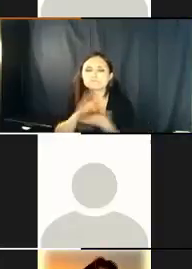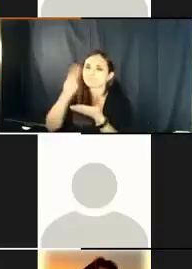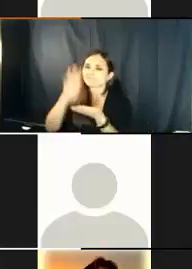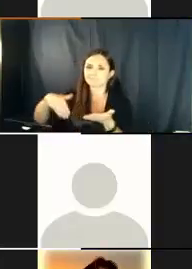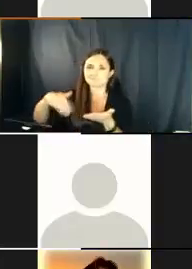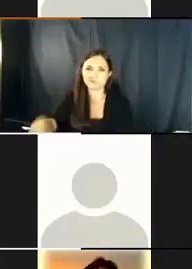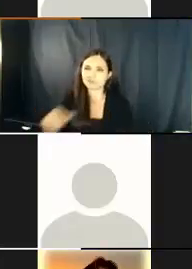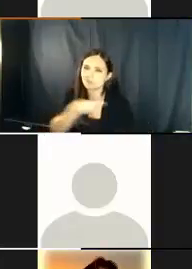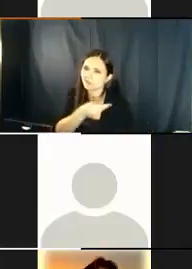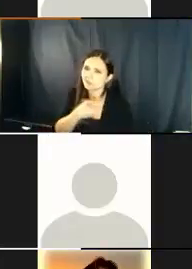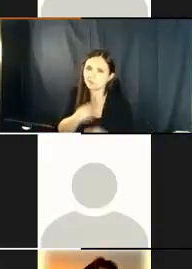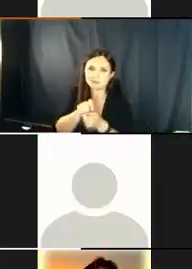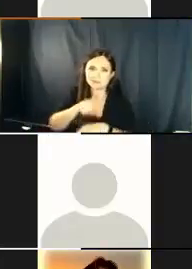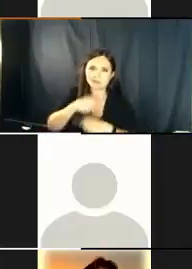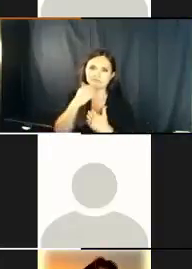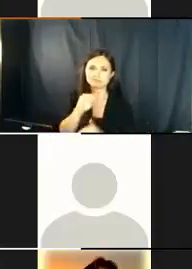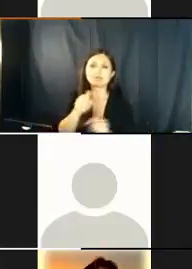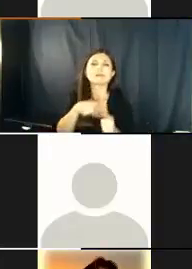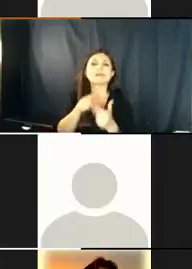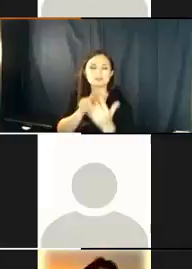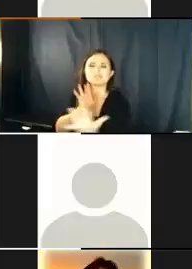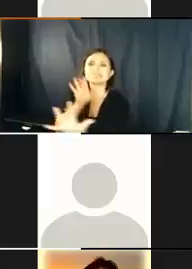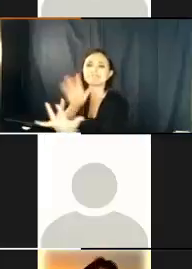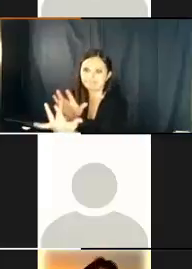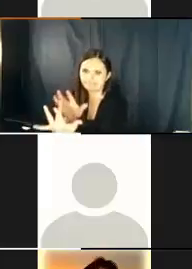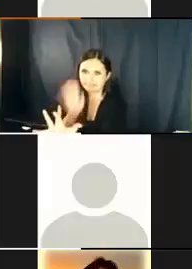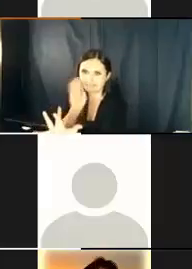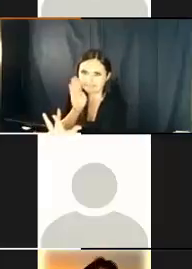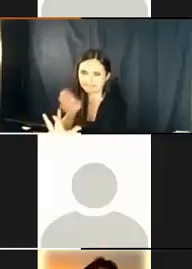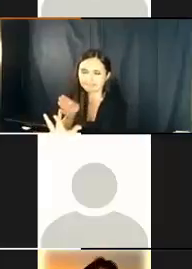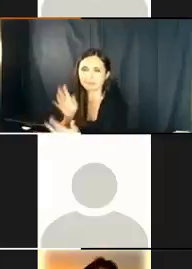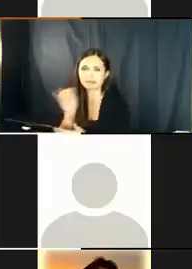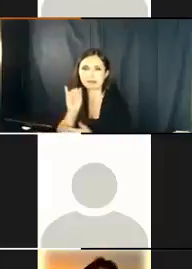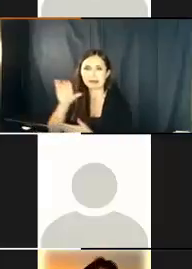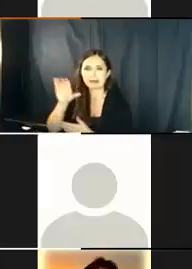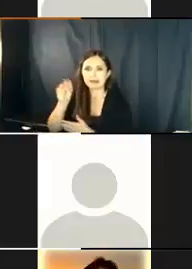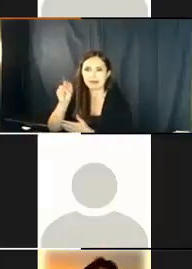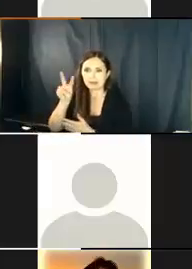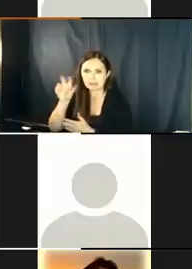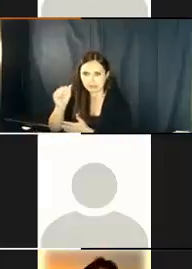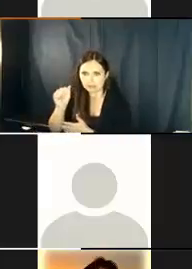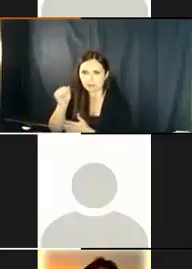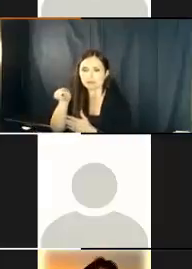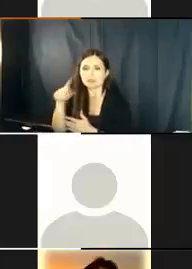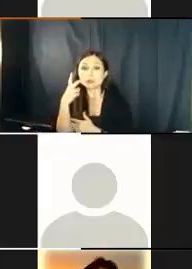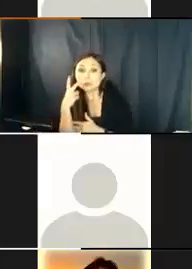in a certain amount of time then we'll make contact with them. And the great thing about something like canvas is that you can see how much time they've